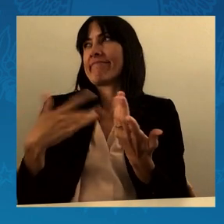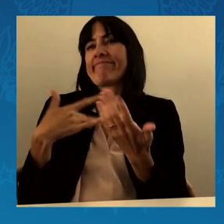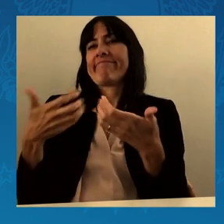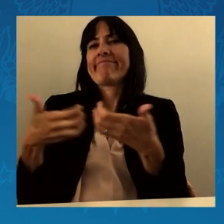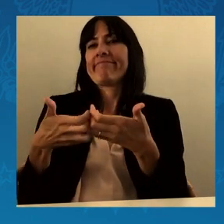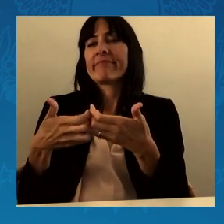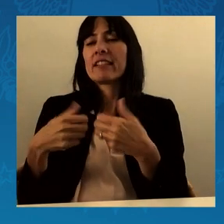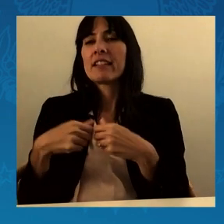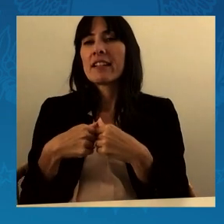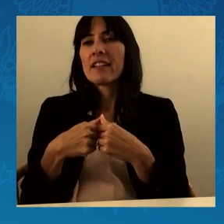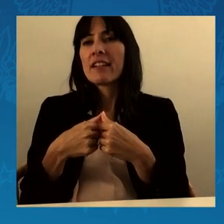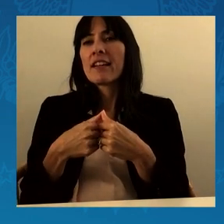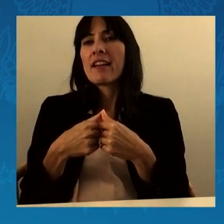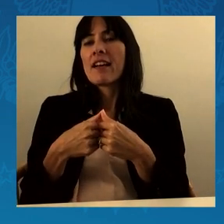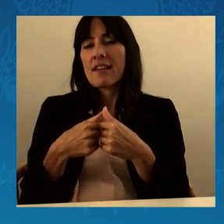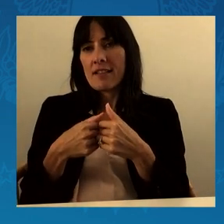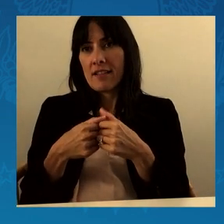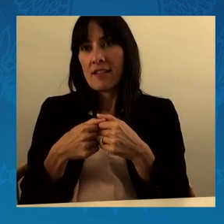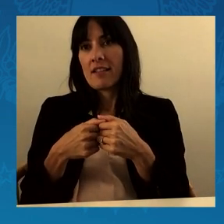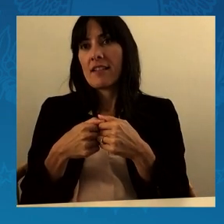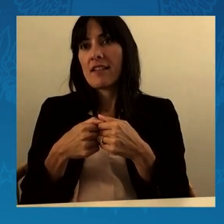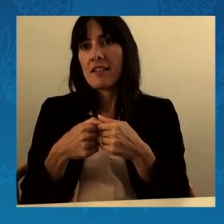So going to a stem career just follows that path